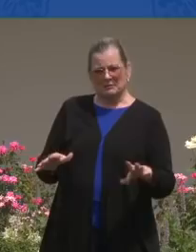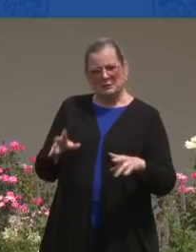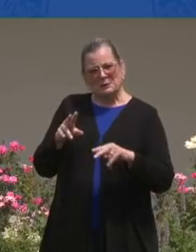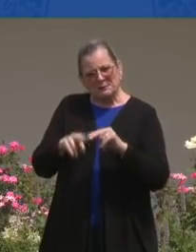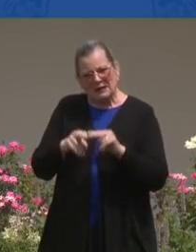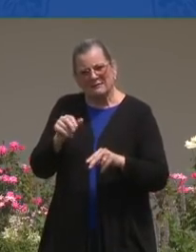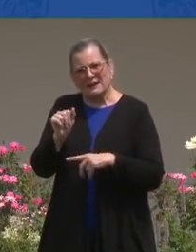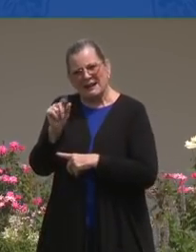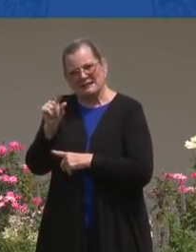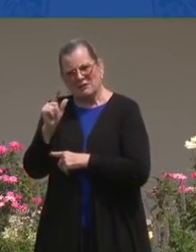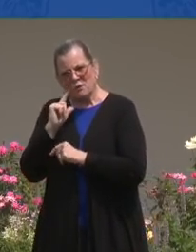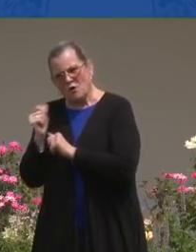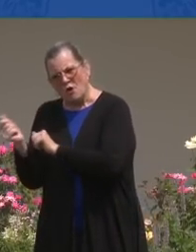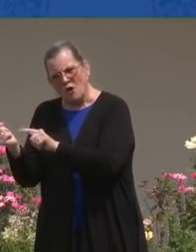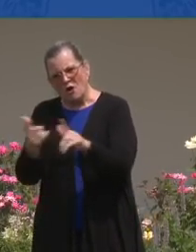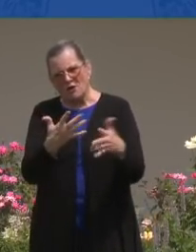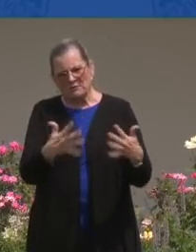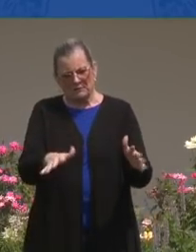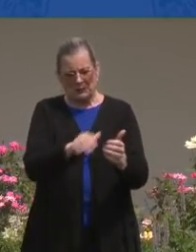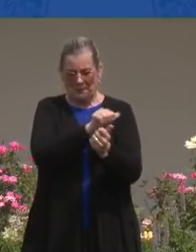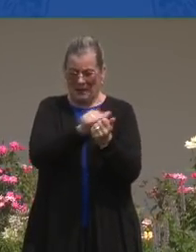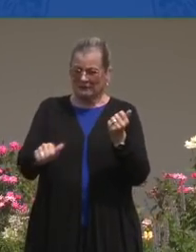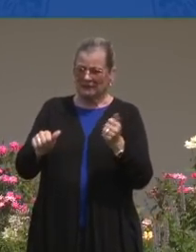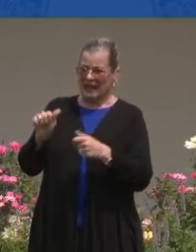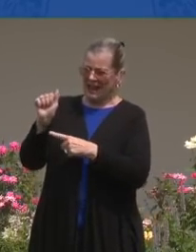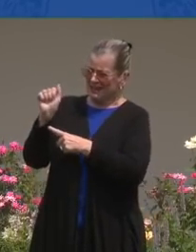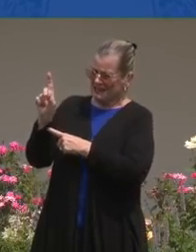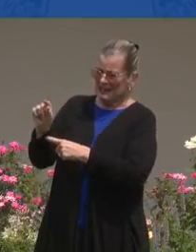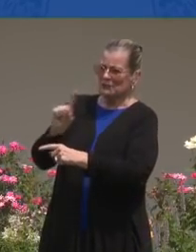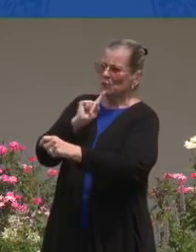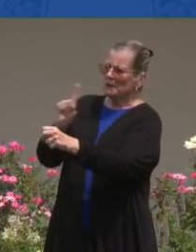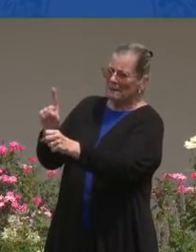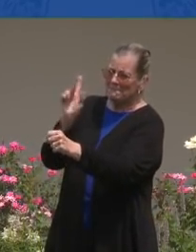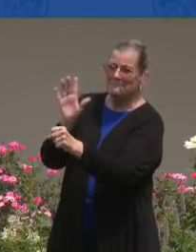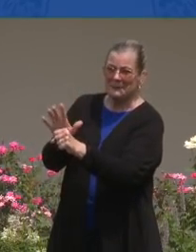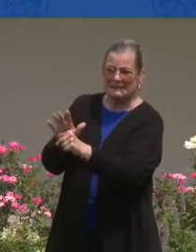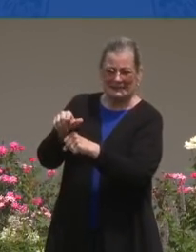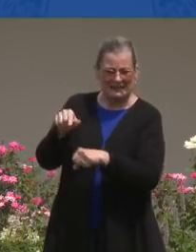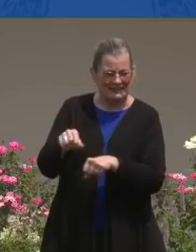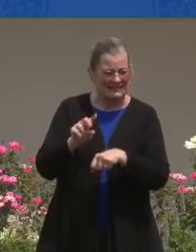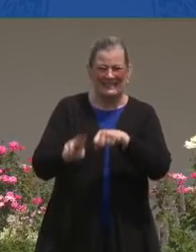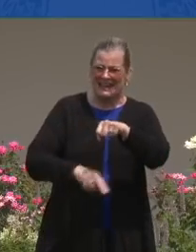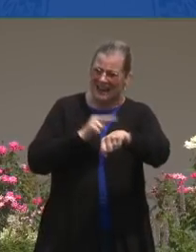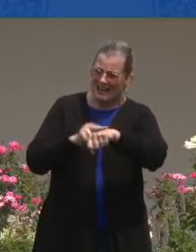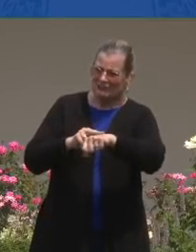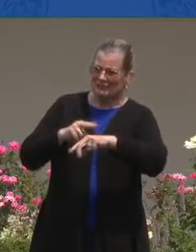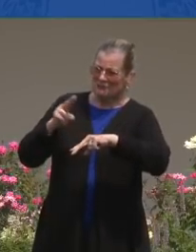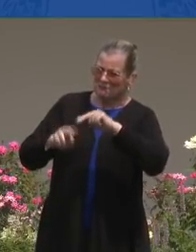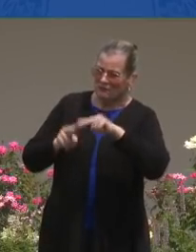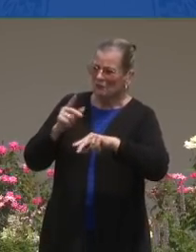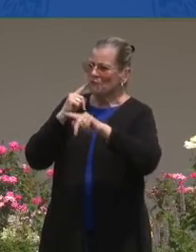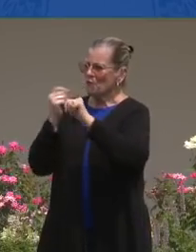to build a nation for all of us, all of us. And we moved America closer to fulfilling